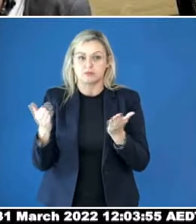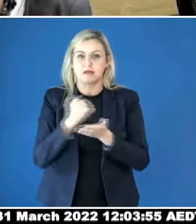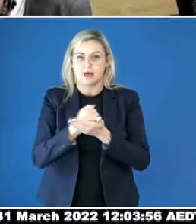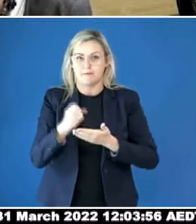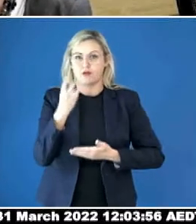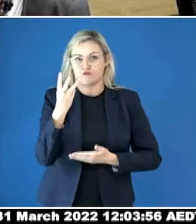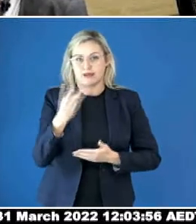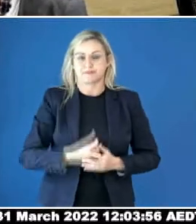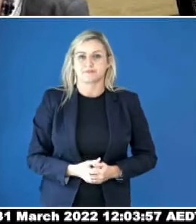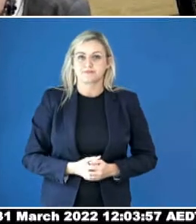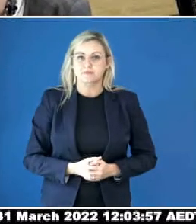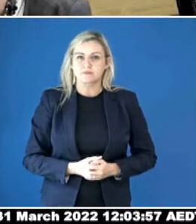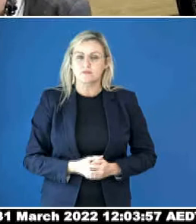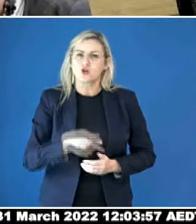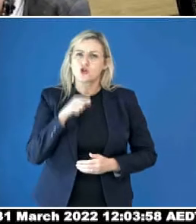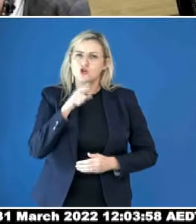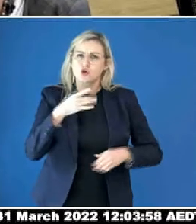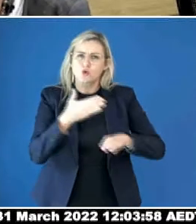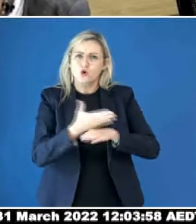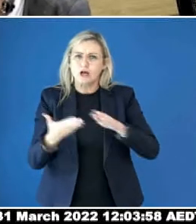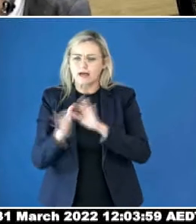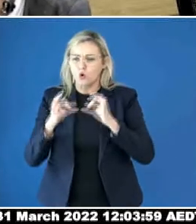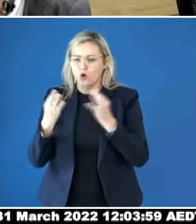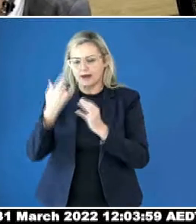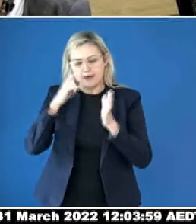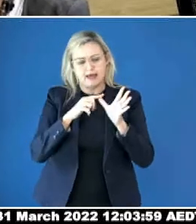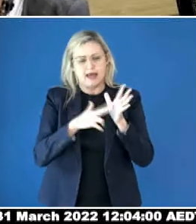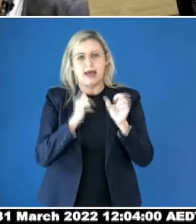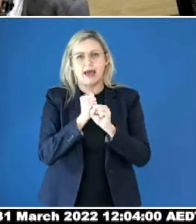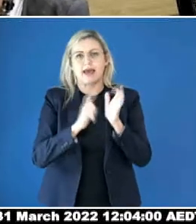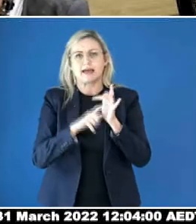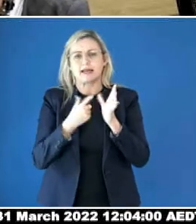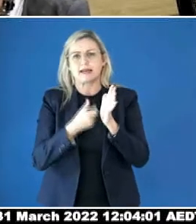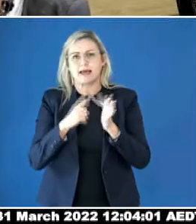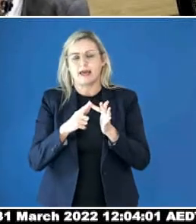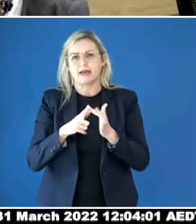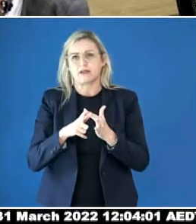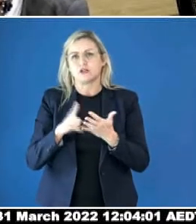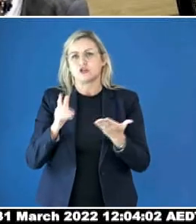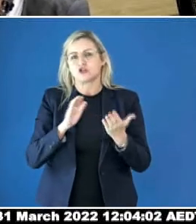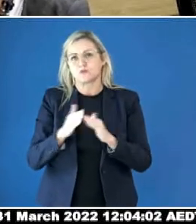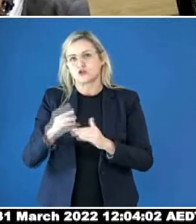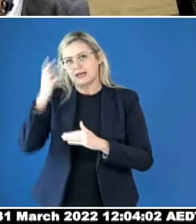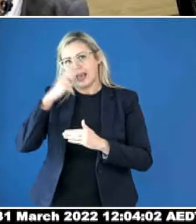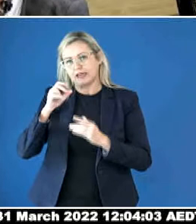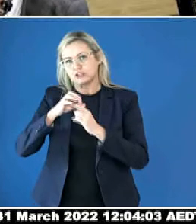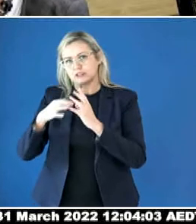Ms Cumming, you were employed by Anglicare as the Service Manager, Community, Aged and Disability for Brisbane North region?